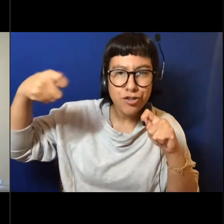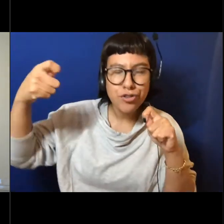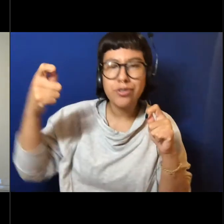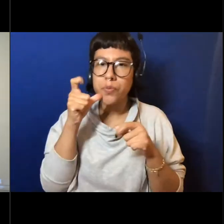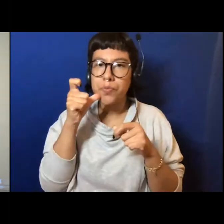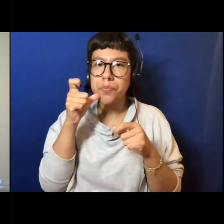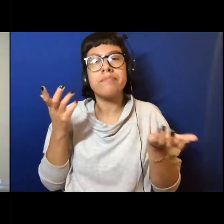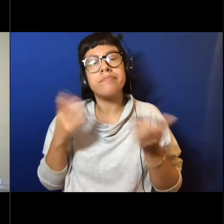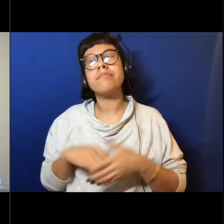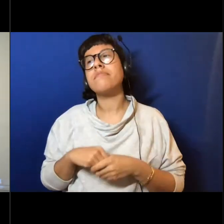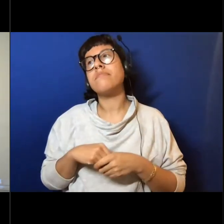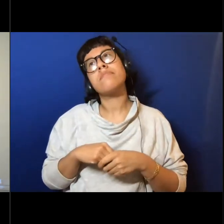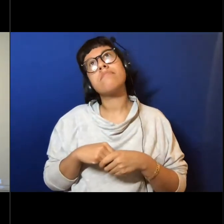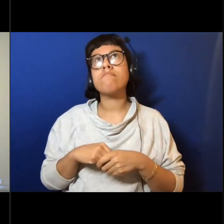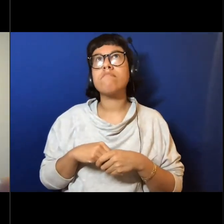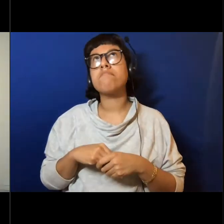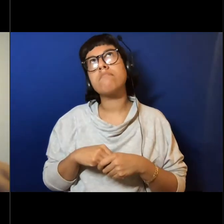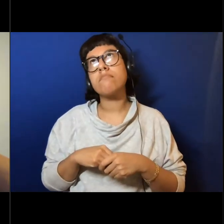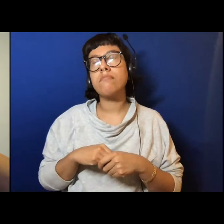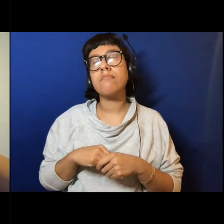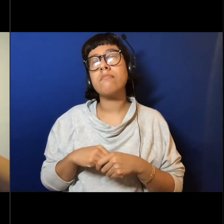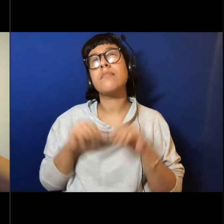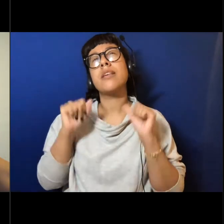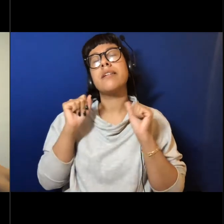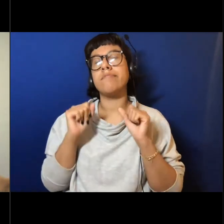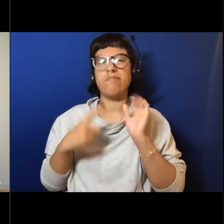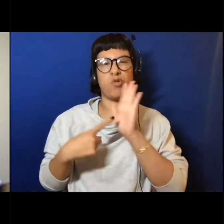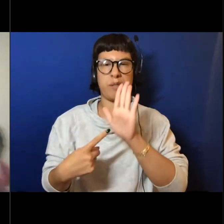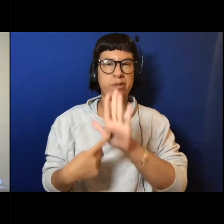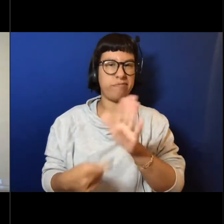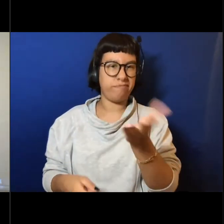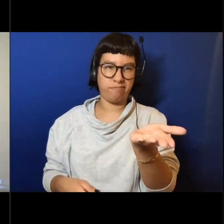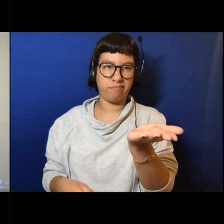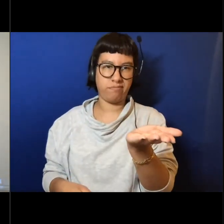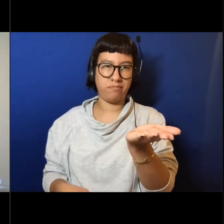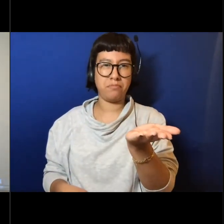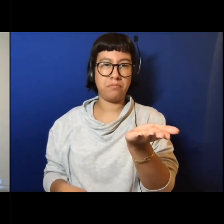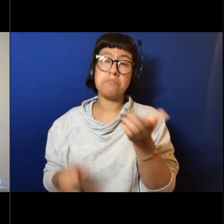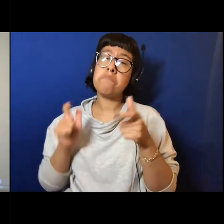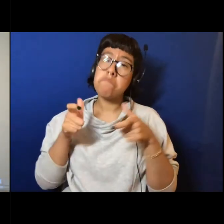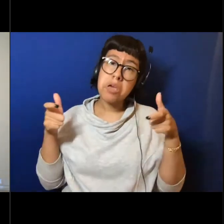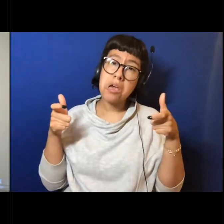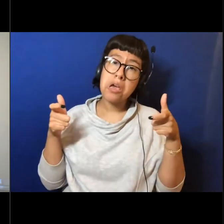I think it's most common to find, here's an oyster. It's still pretty big, but it's a little smaller